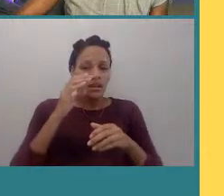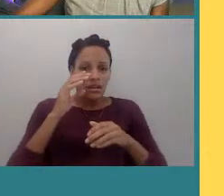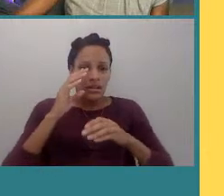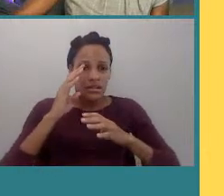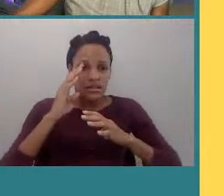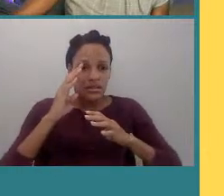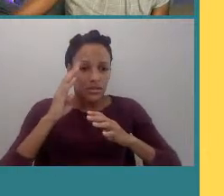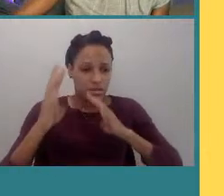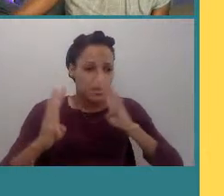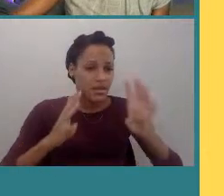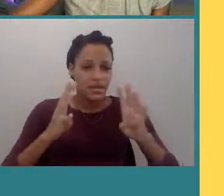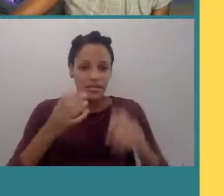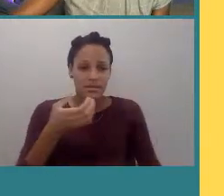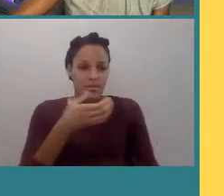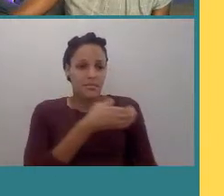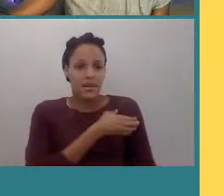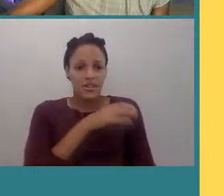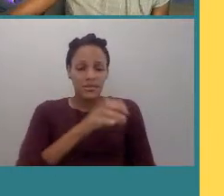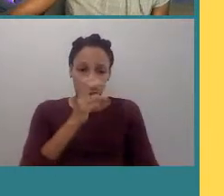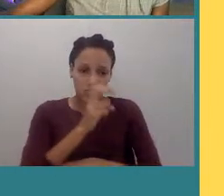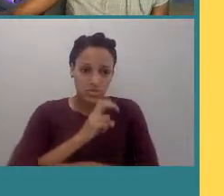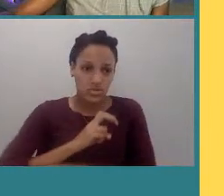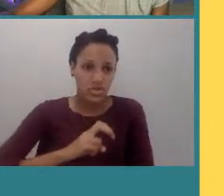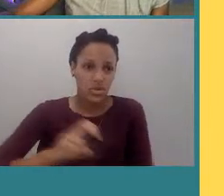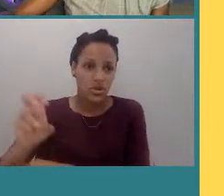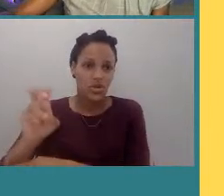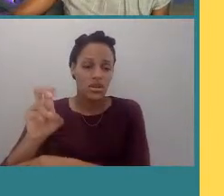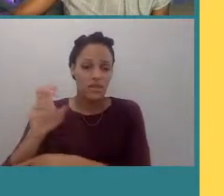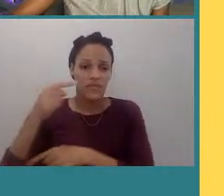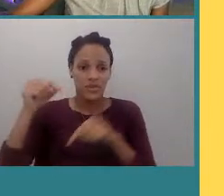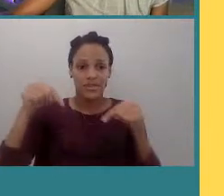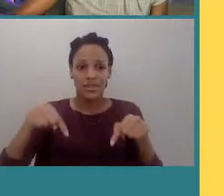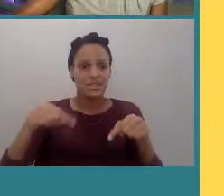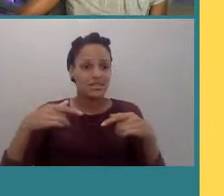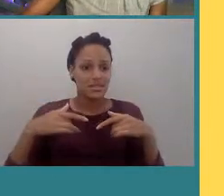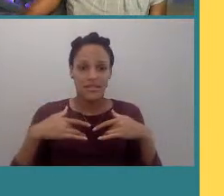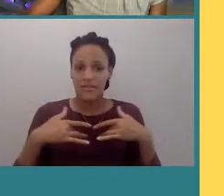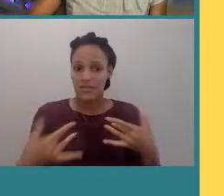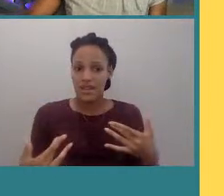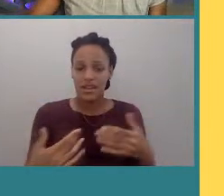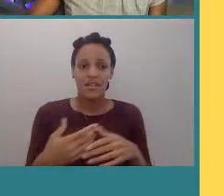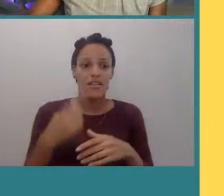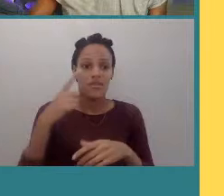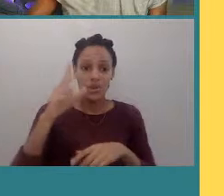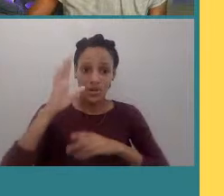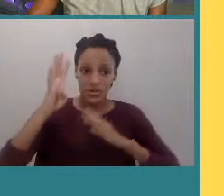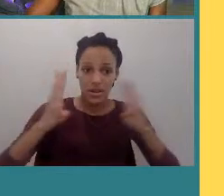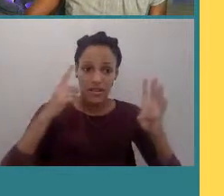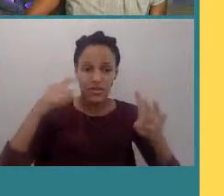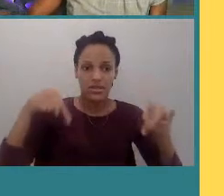or writing DMC's graphic novel or having the-- the encyclopedia of Black comics is I have